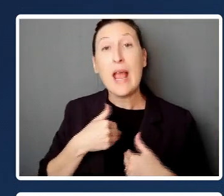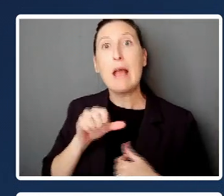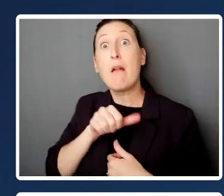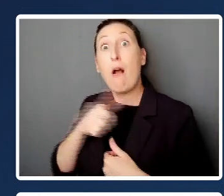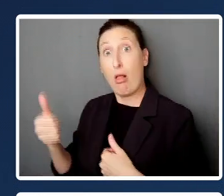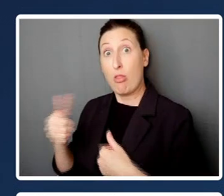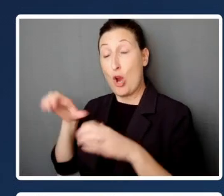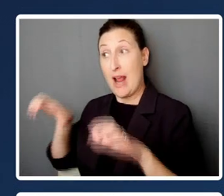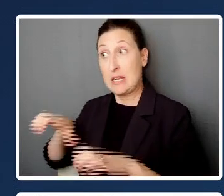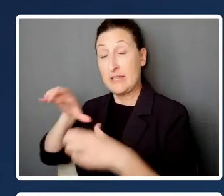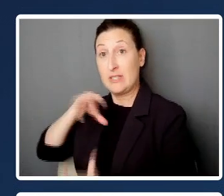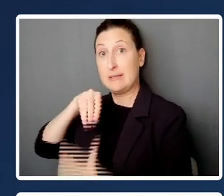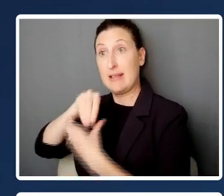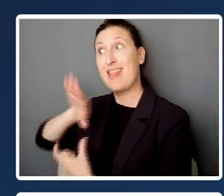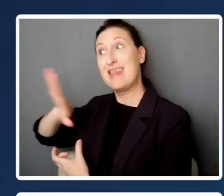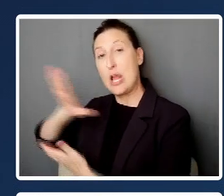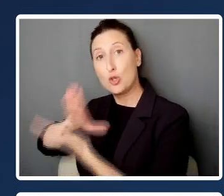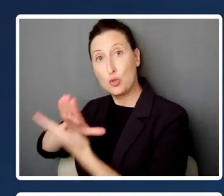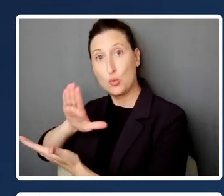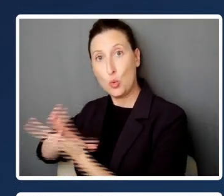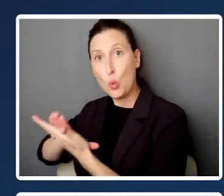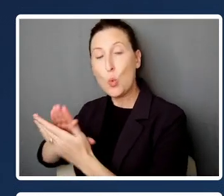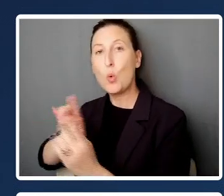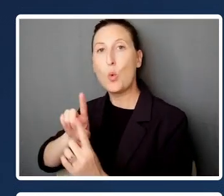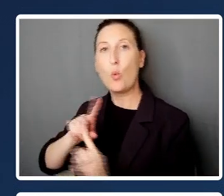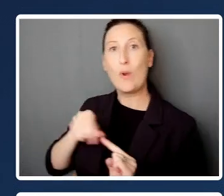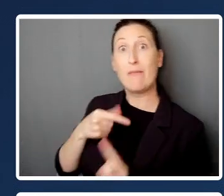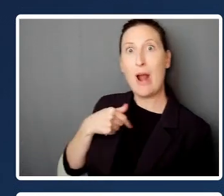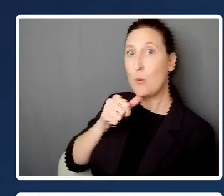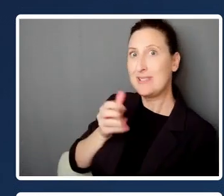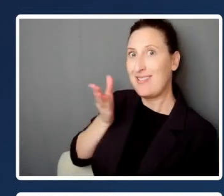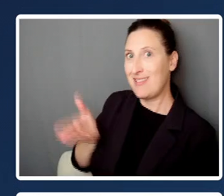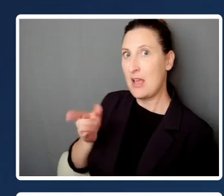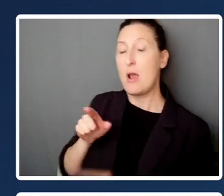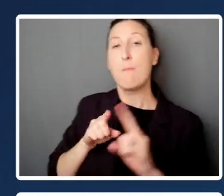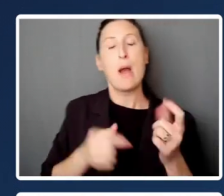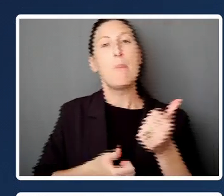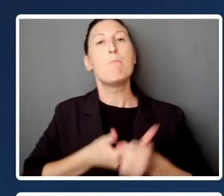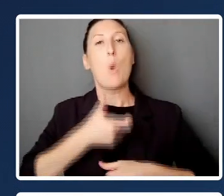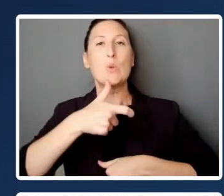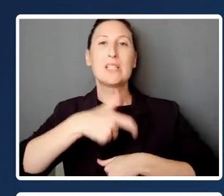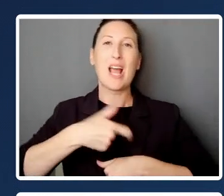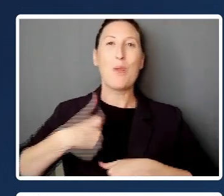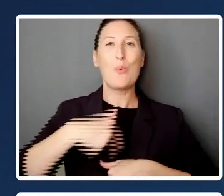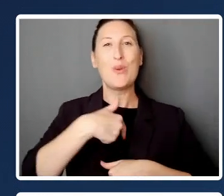I was not with them. But mostly, we did sort of classroom stuff at the museum.